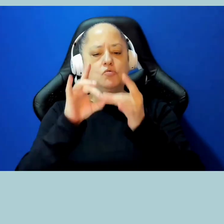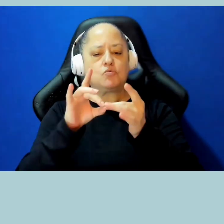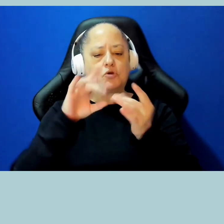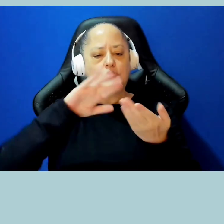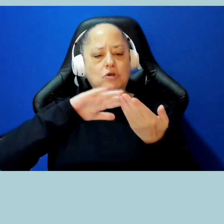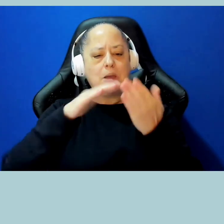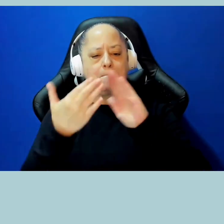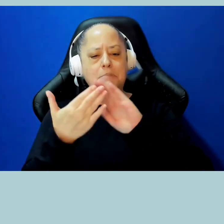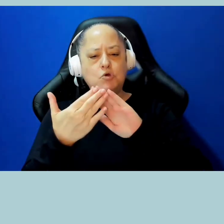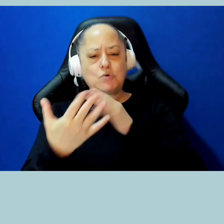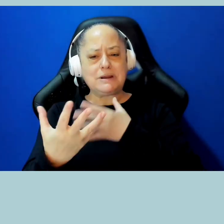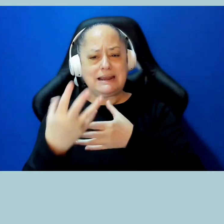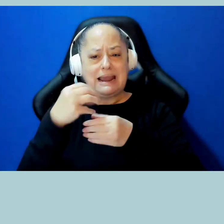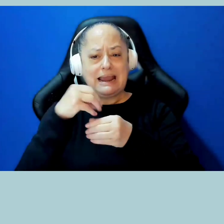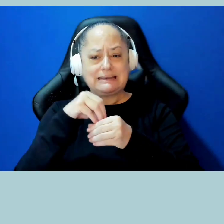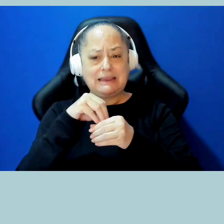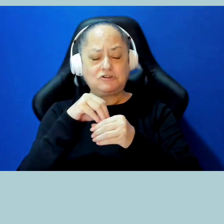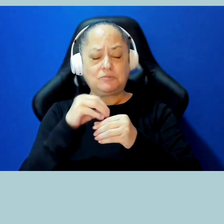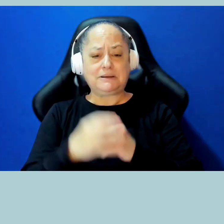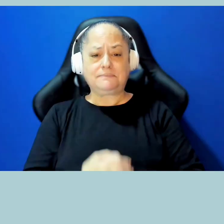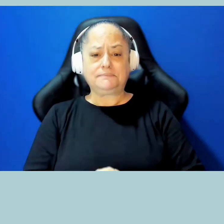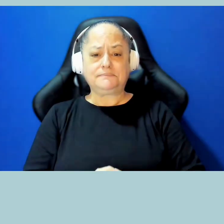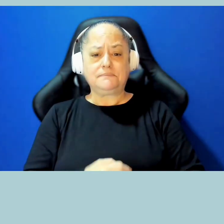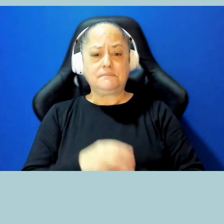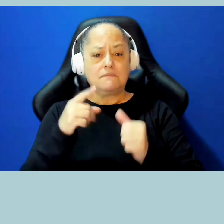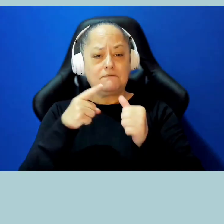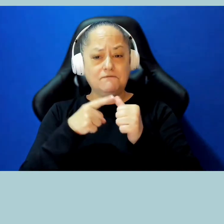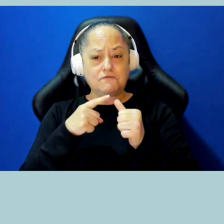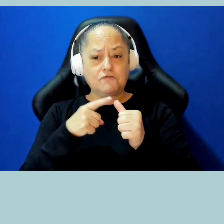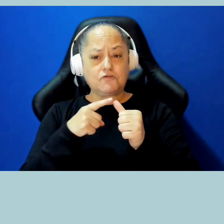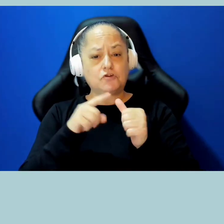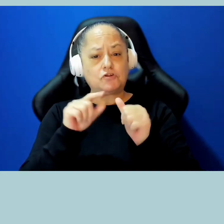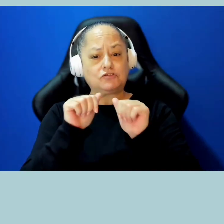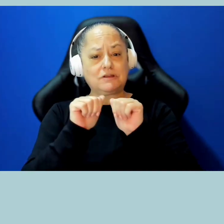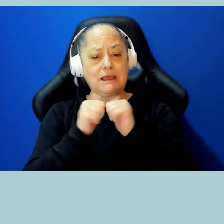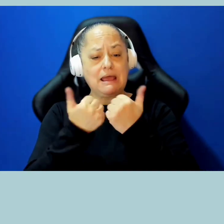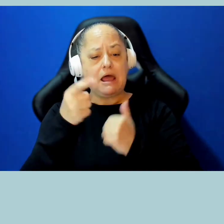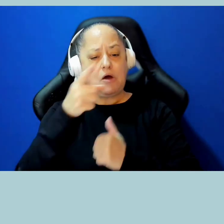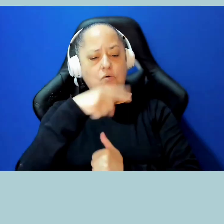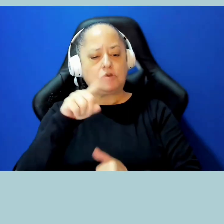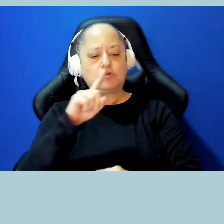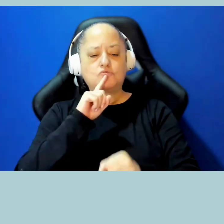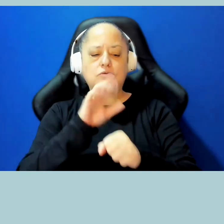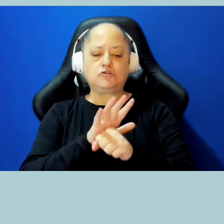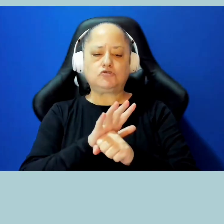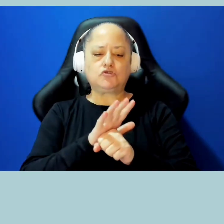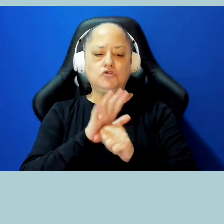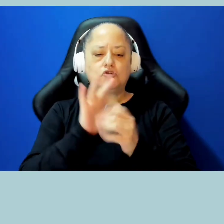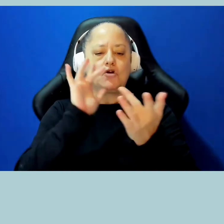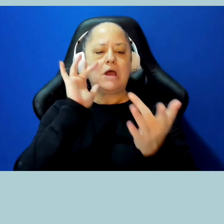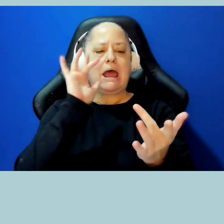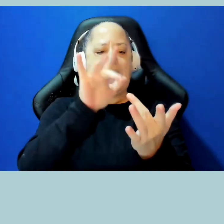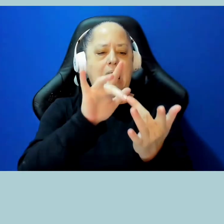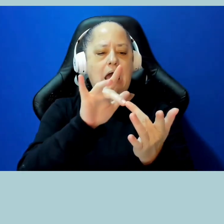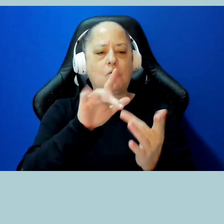So first off, how are you ensuring that the outreach is truly broad? How are you making